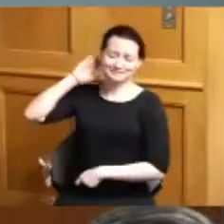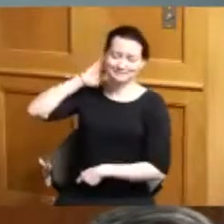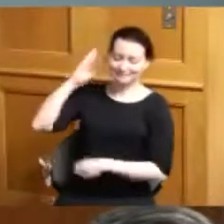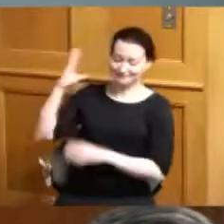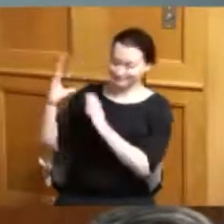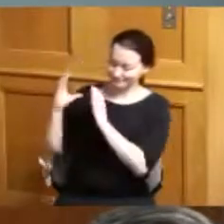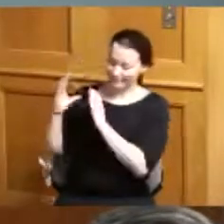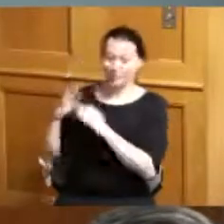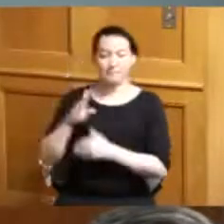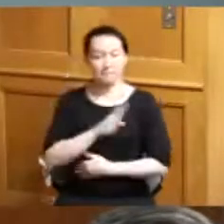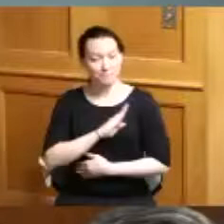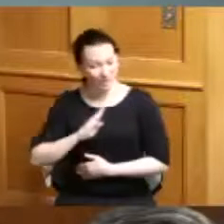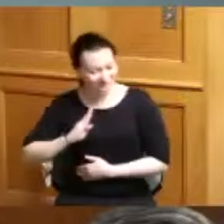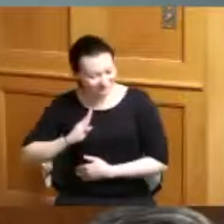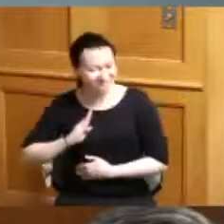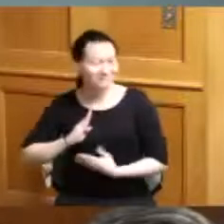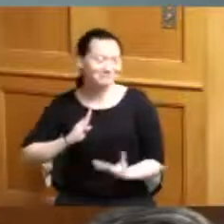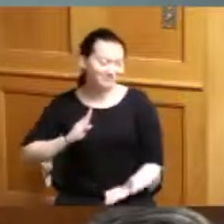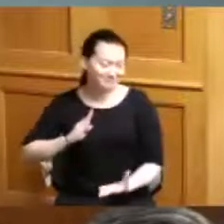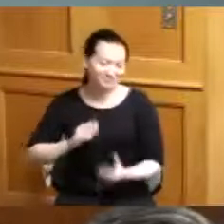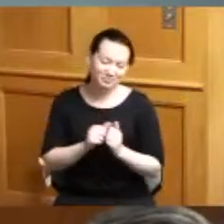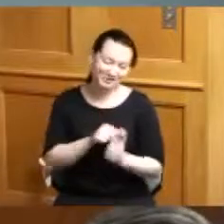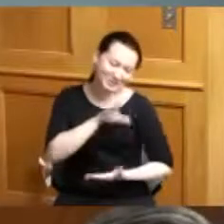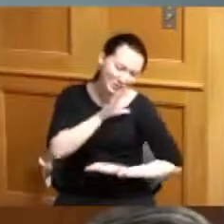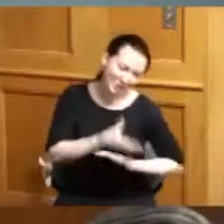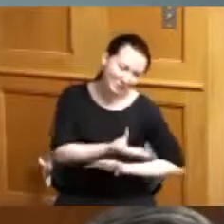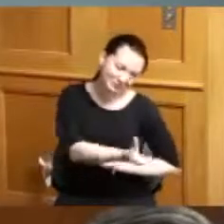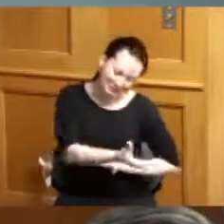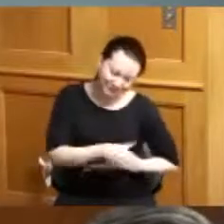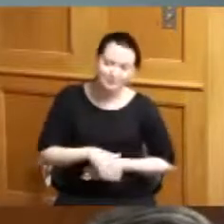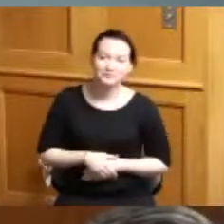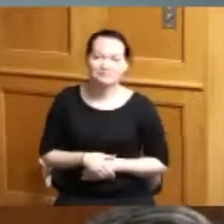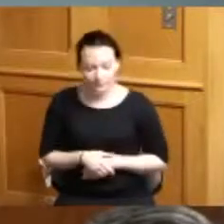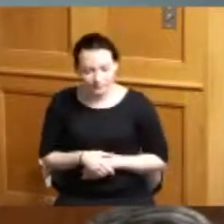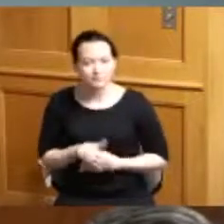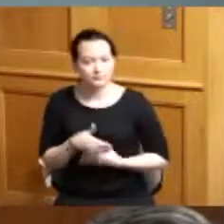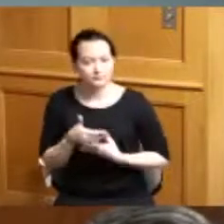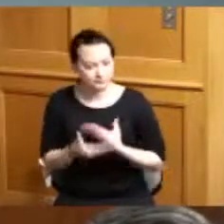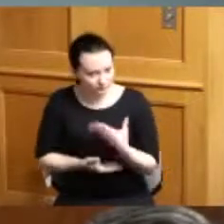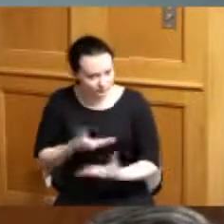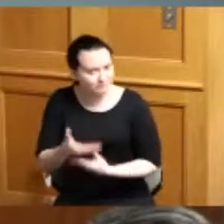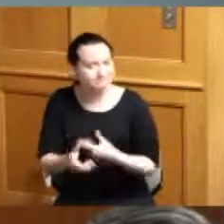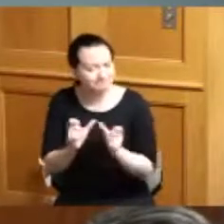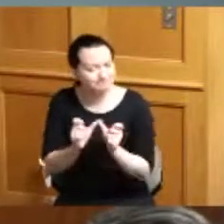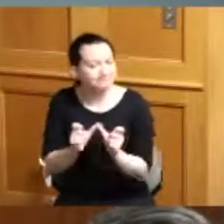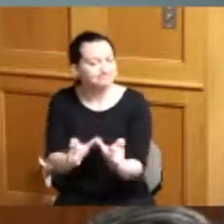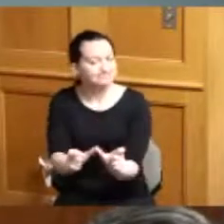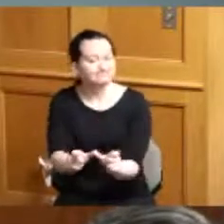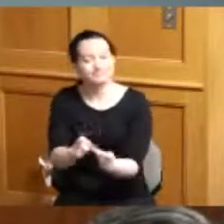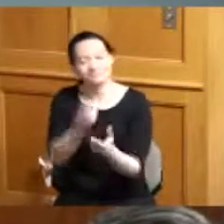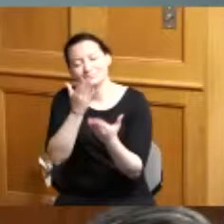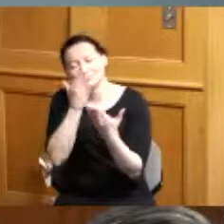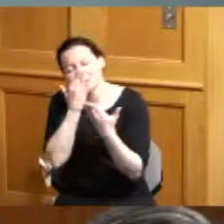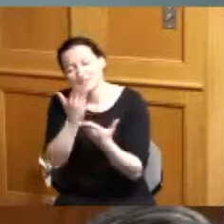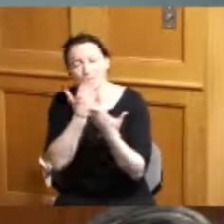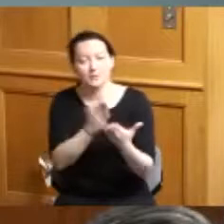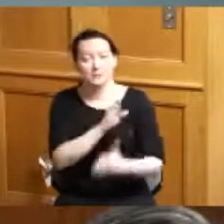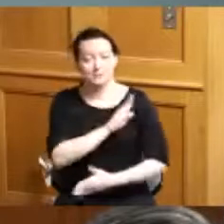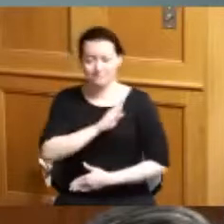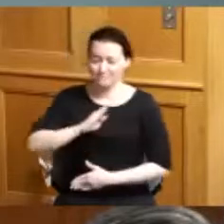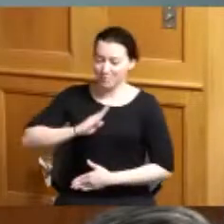and and certainly with Jessica as we go forward and we certainly appreciate the Board recognizing